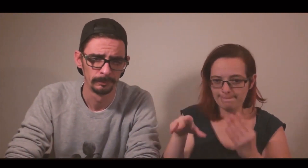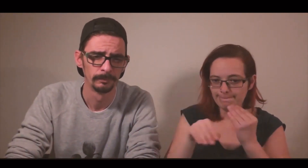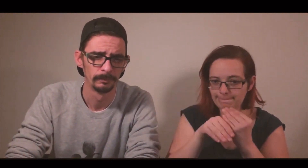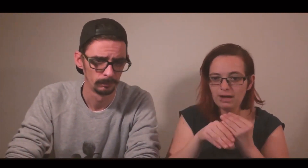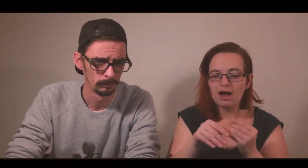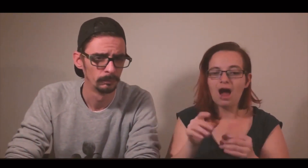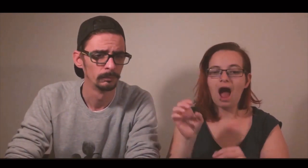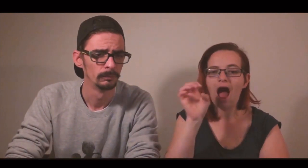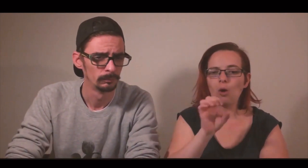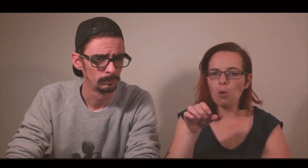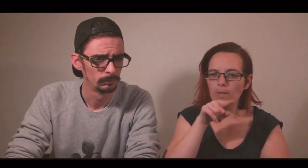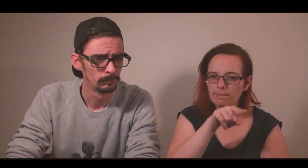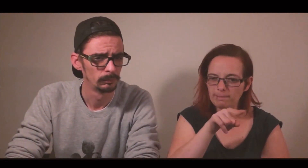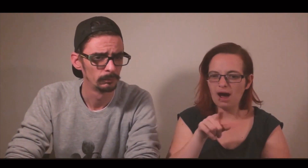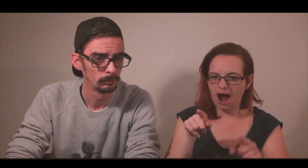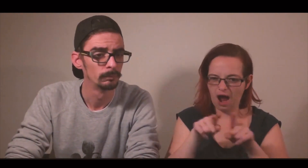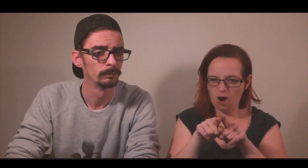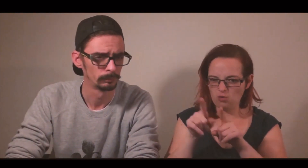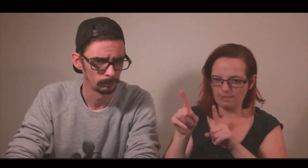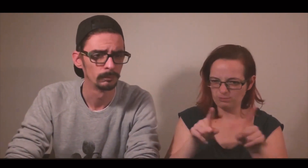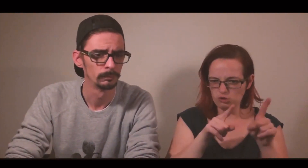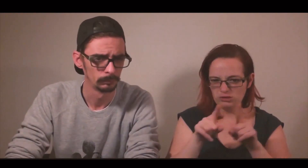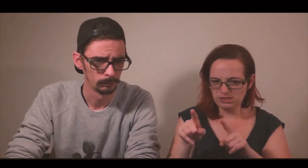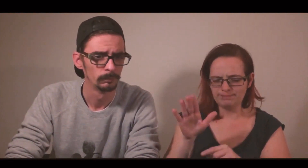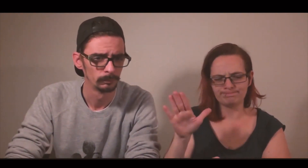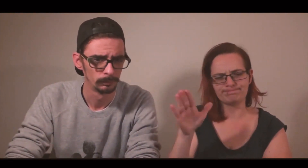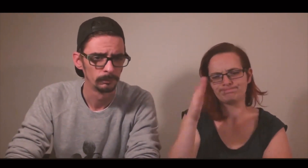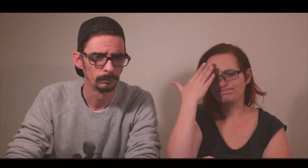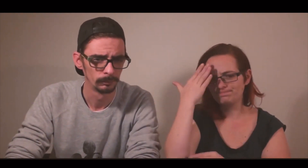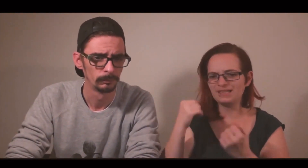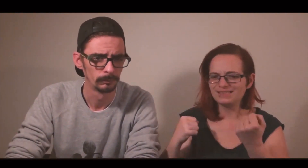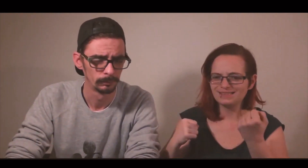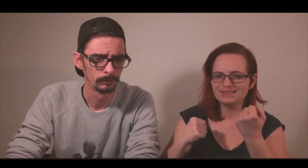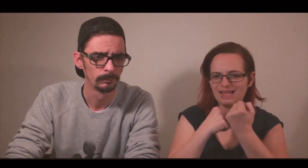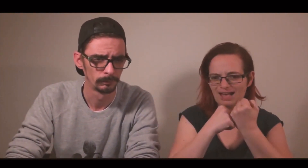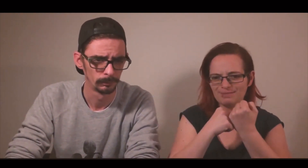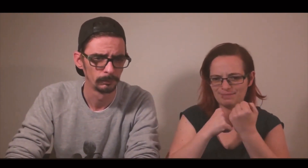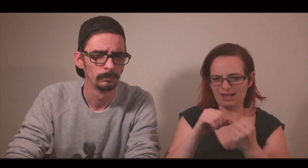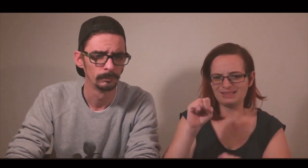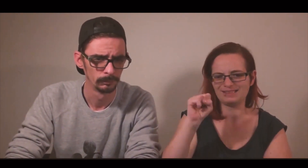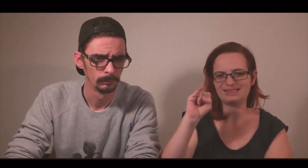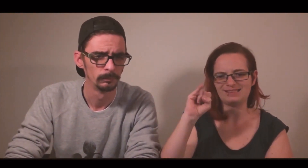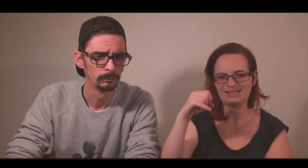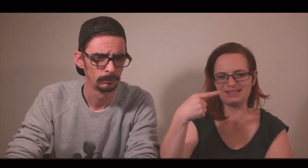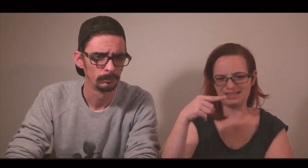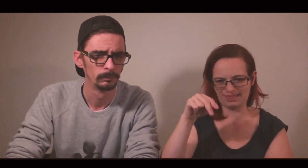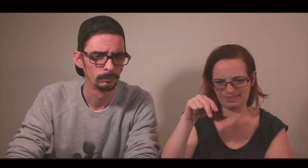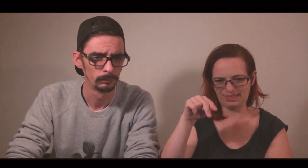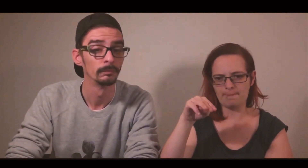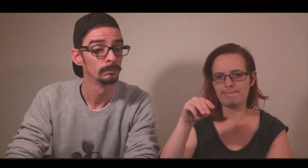I just remembered that there is also a famous deaf musician in Europe. His name is SIGNMARK.